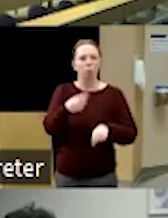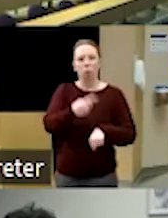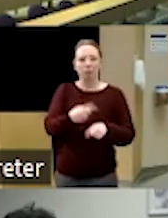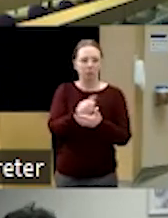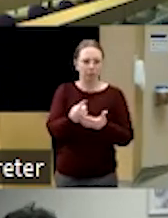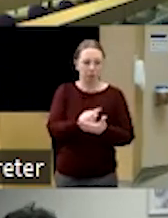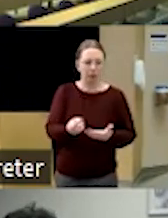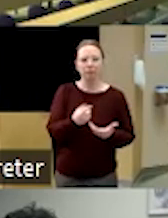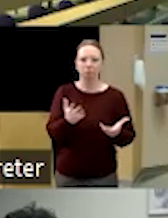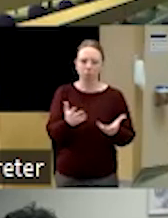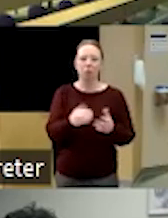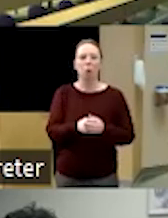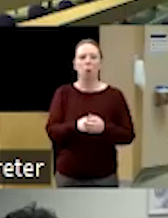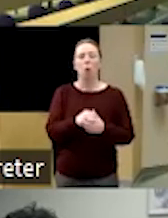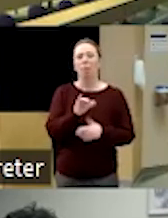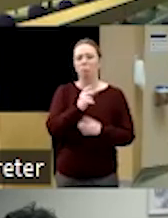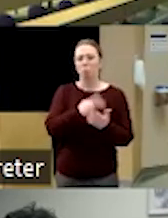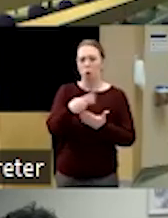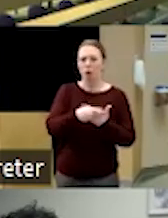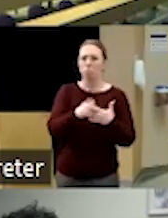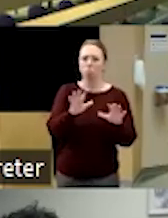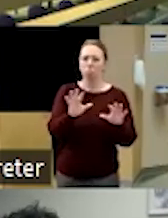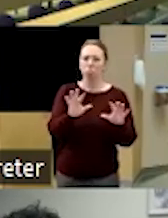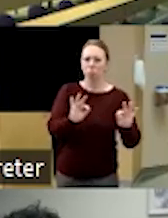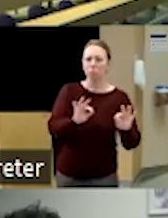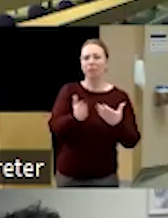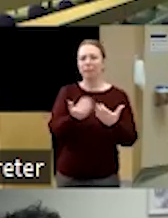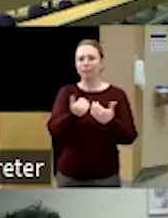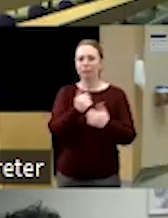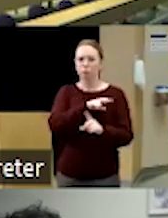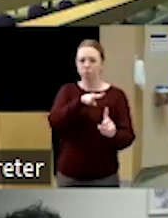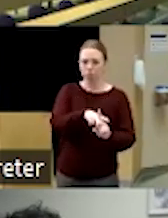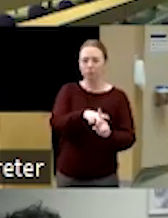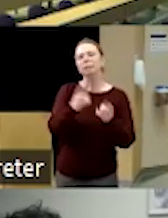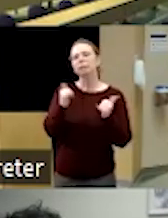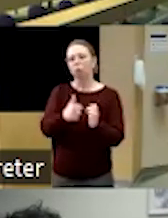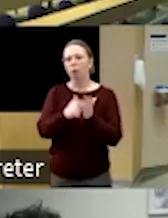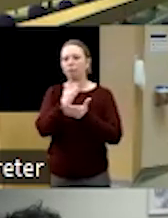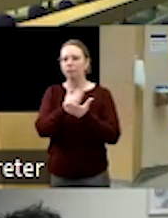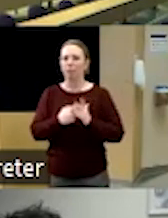to implement you still need some assessment um to start with but you don't have to have like